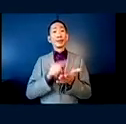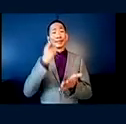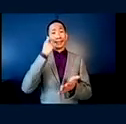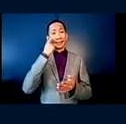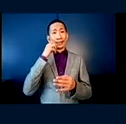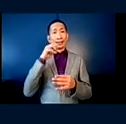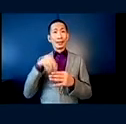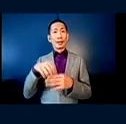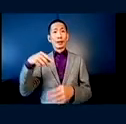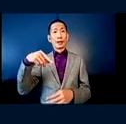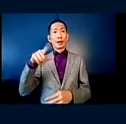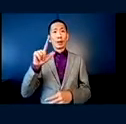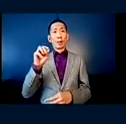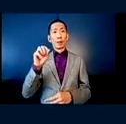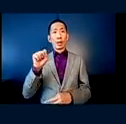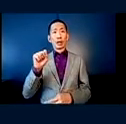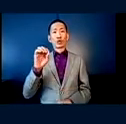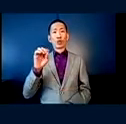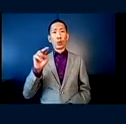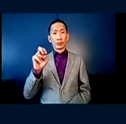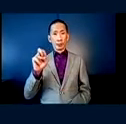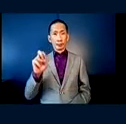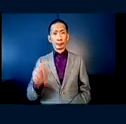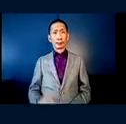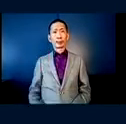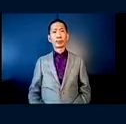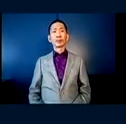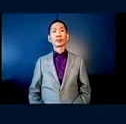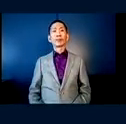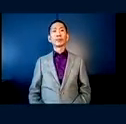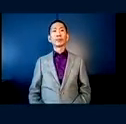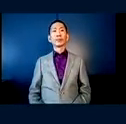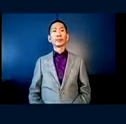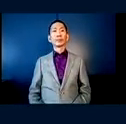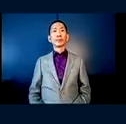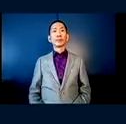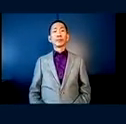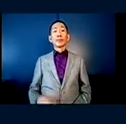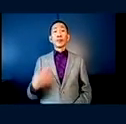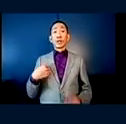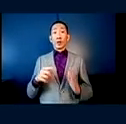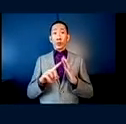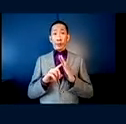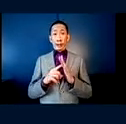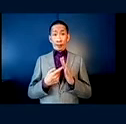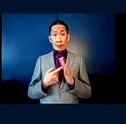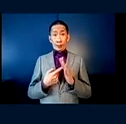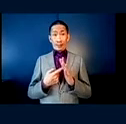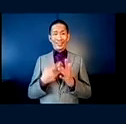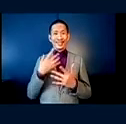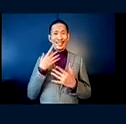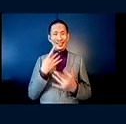ACTUALLY THIS WAS PUBLISHED RECENTLY IN PLOS ONE. NEXT SLIDE.